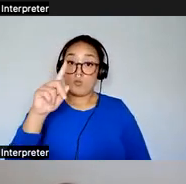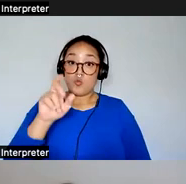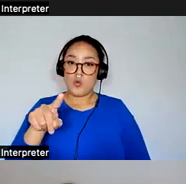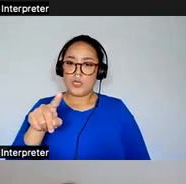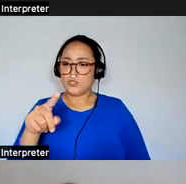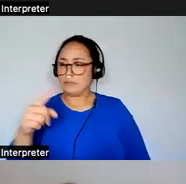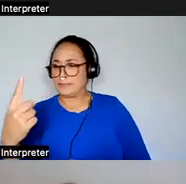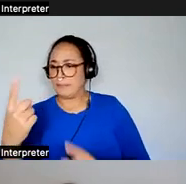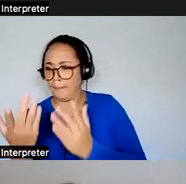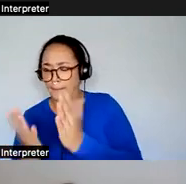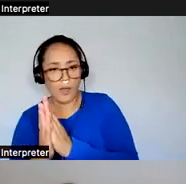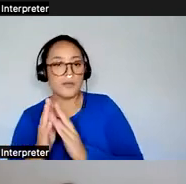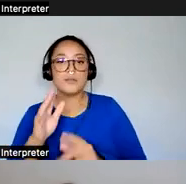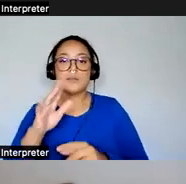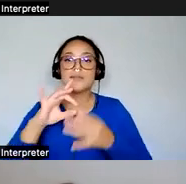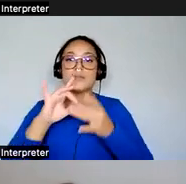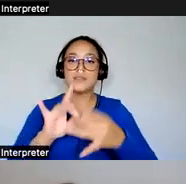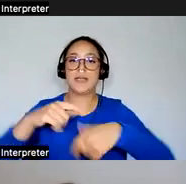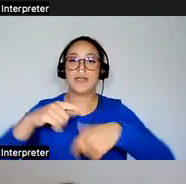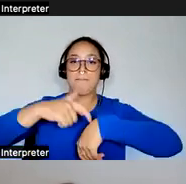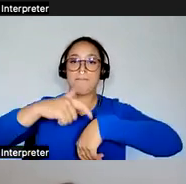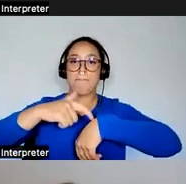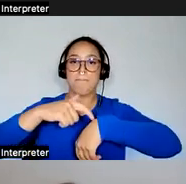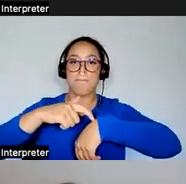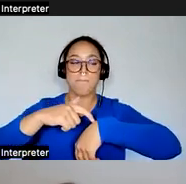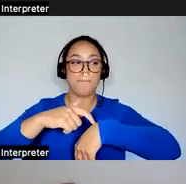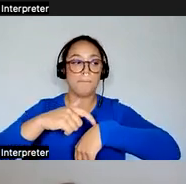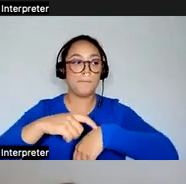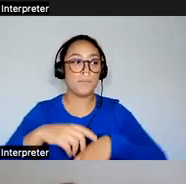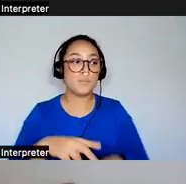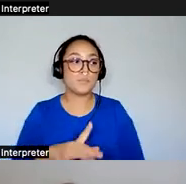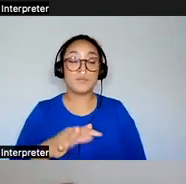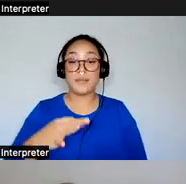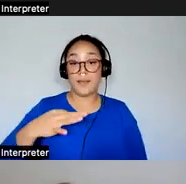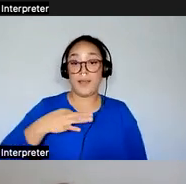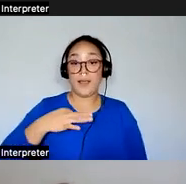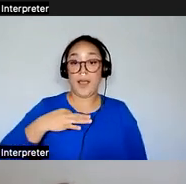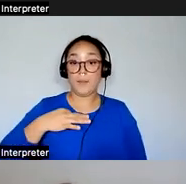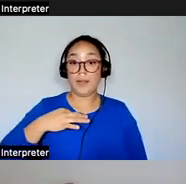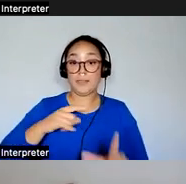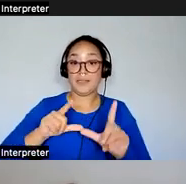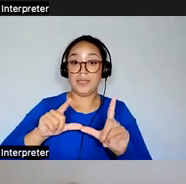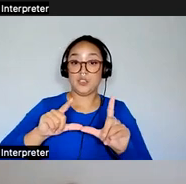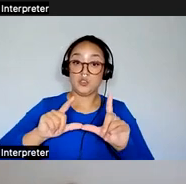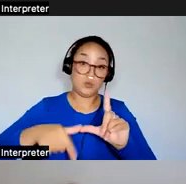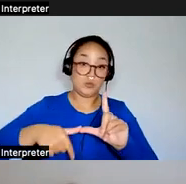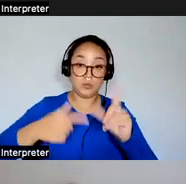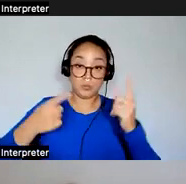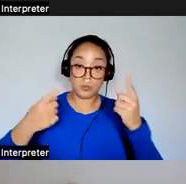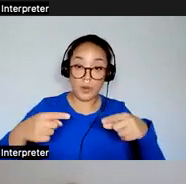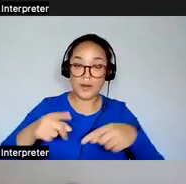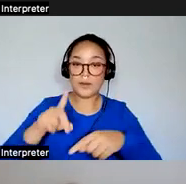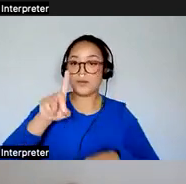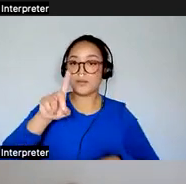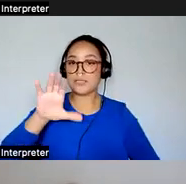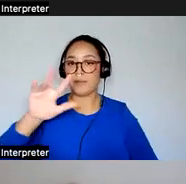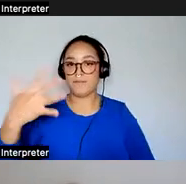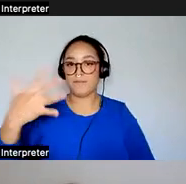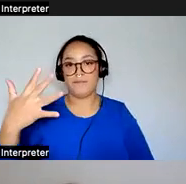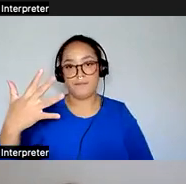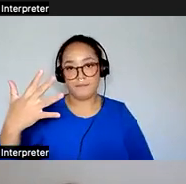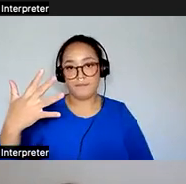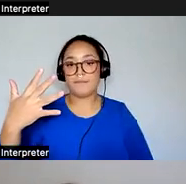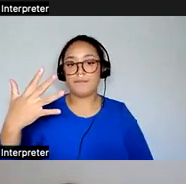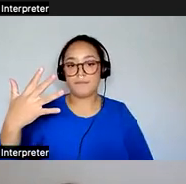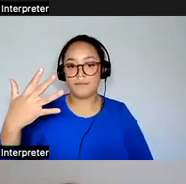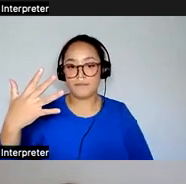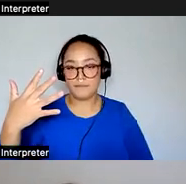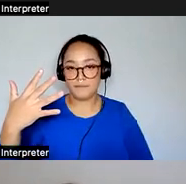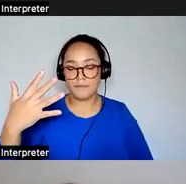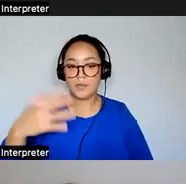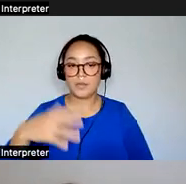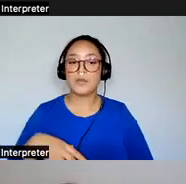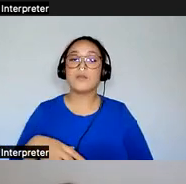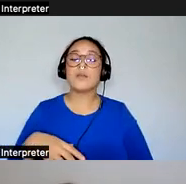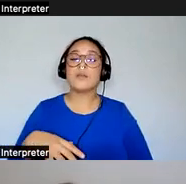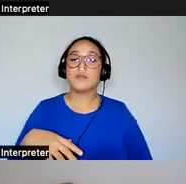So the application deadline is on December 5, the notification will go out approximately